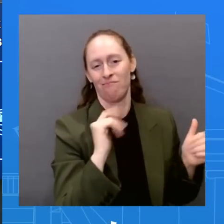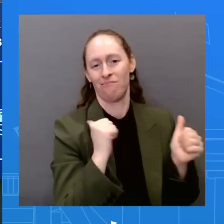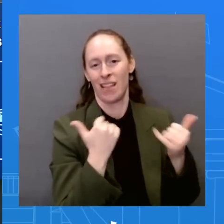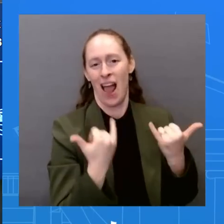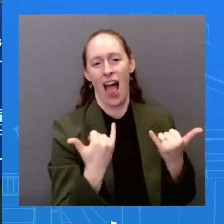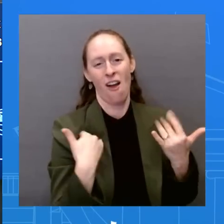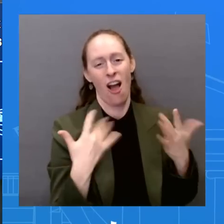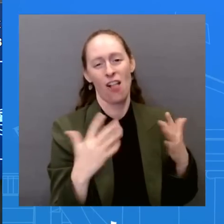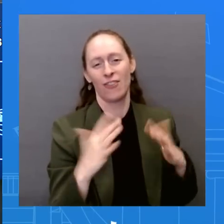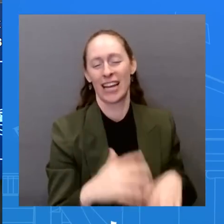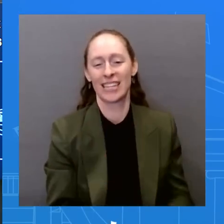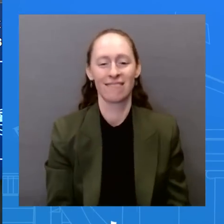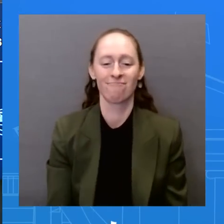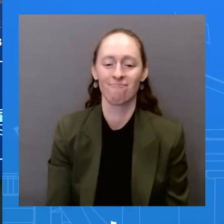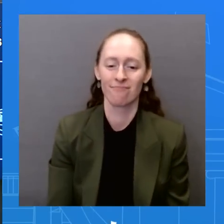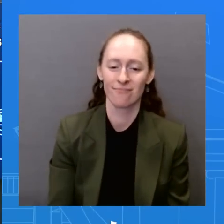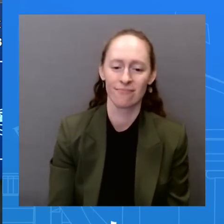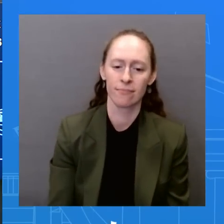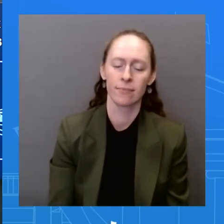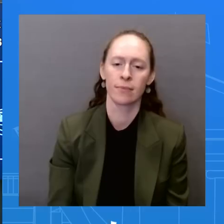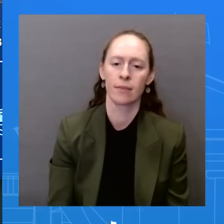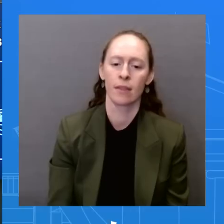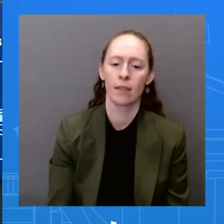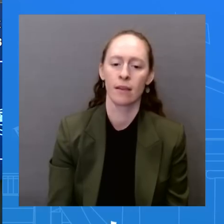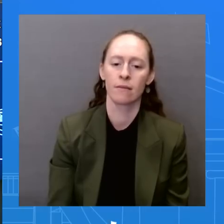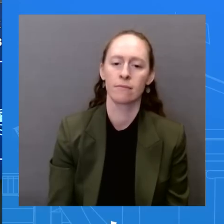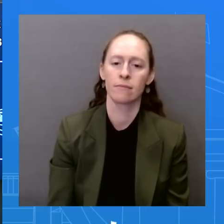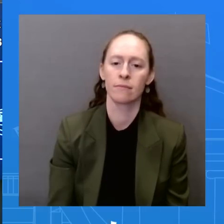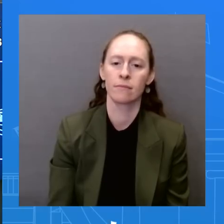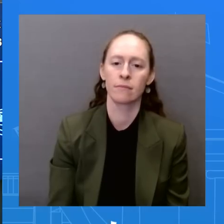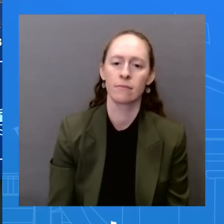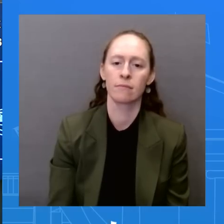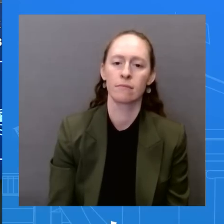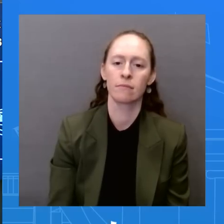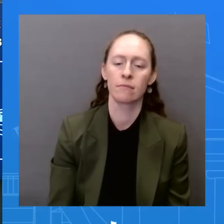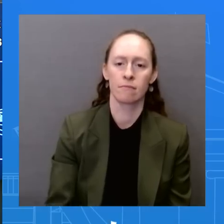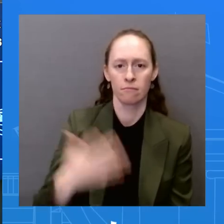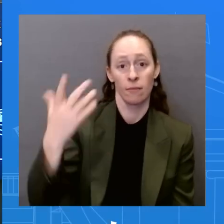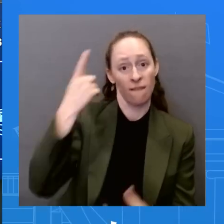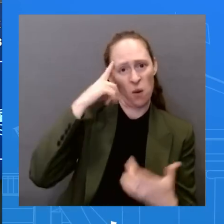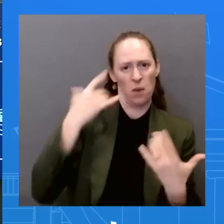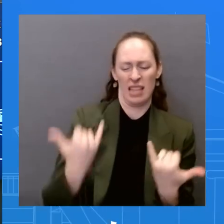the end of the fiscal year, we'd be looking to -- hopefully, working with Congress to get that additional money